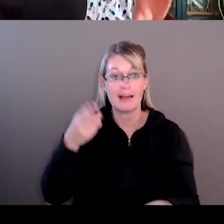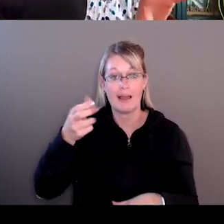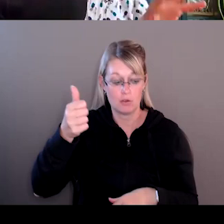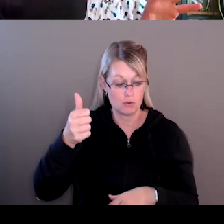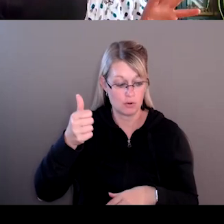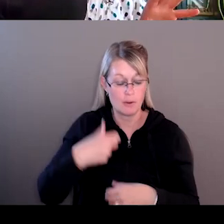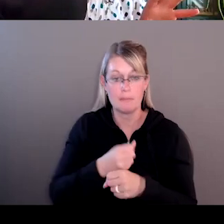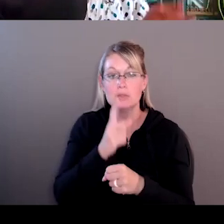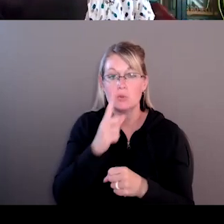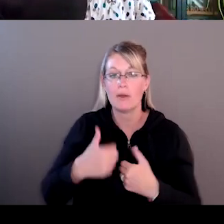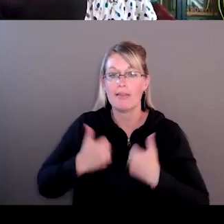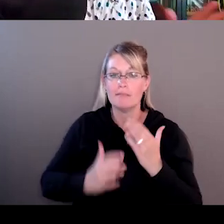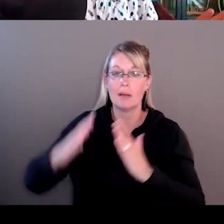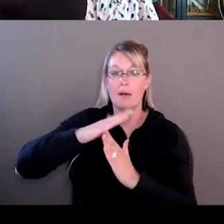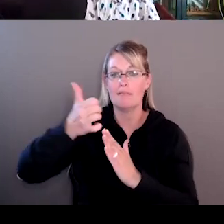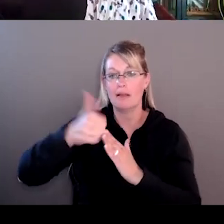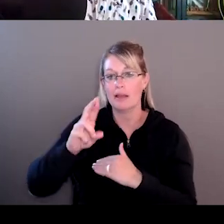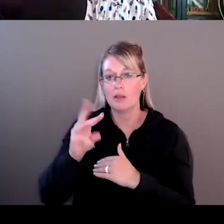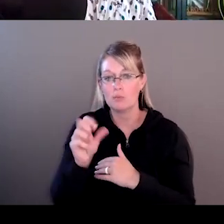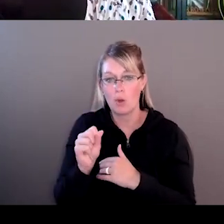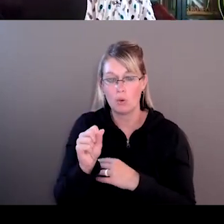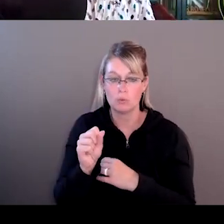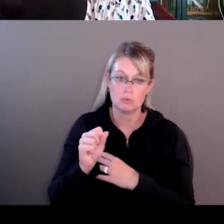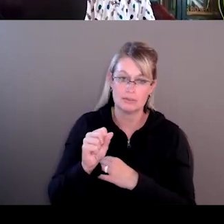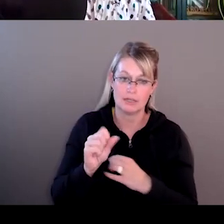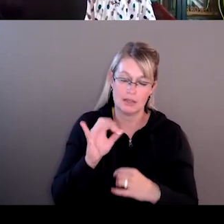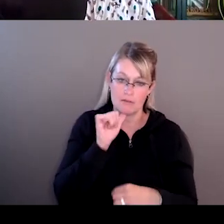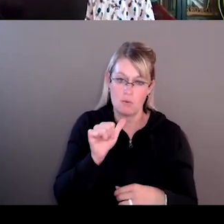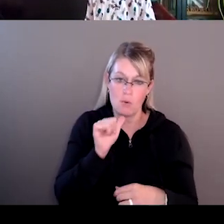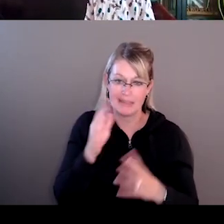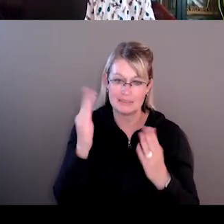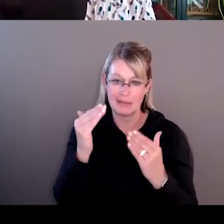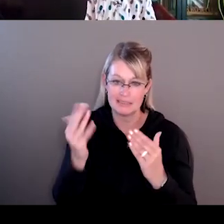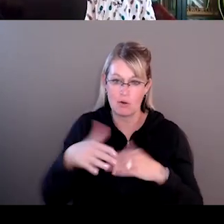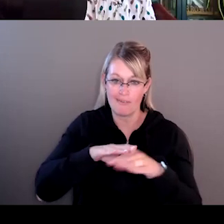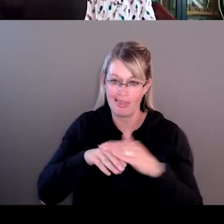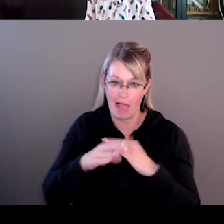that it lives above and he rose, otherwise you will get some weird and an expected overlaps.